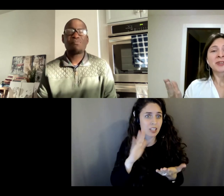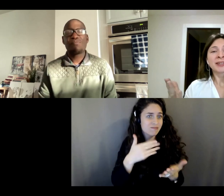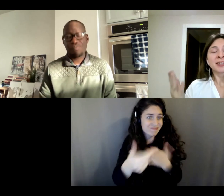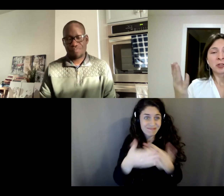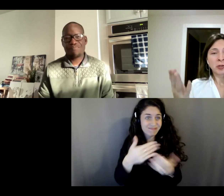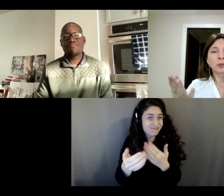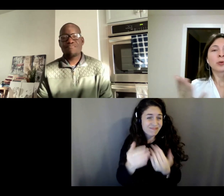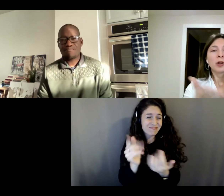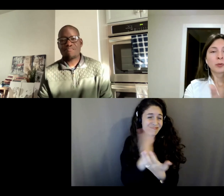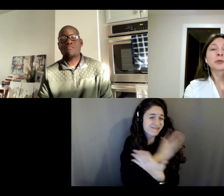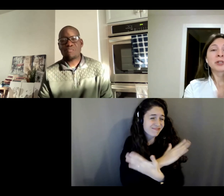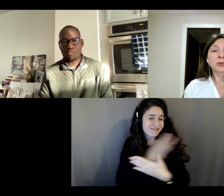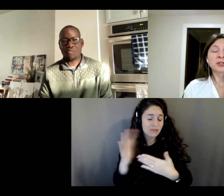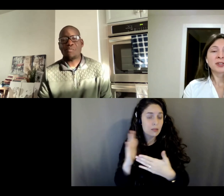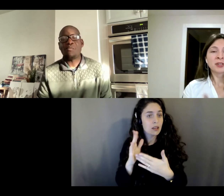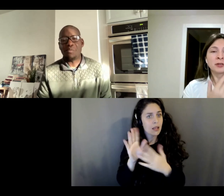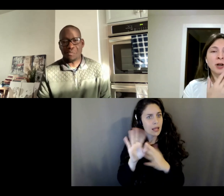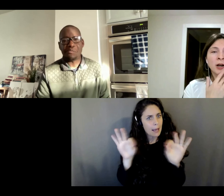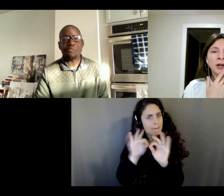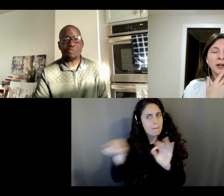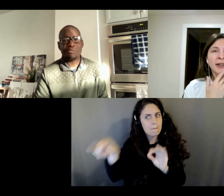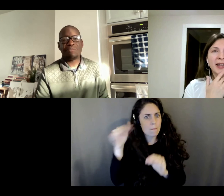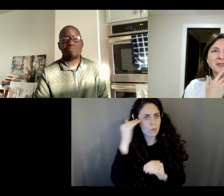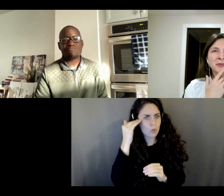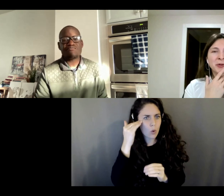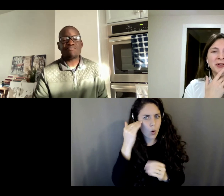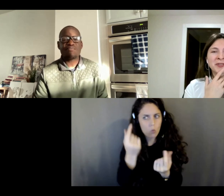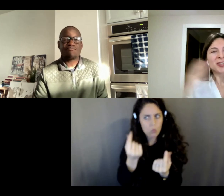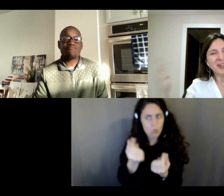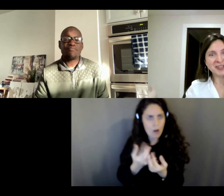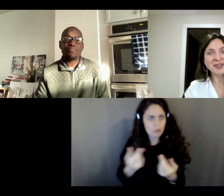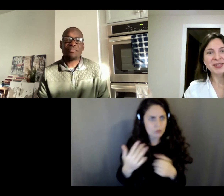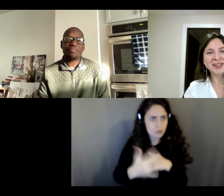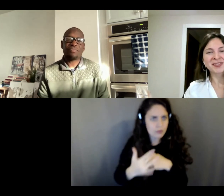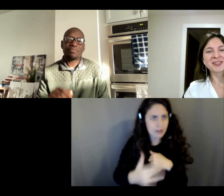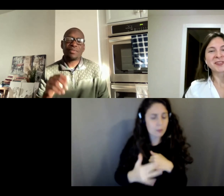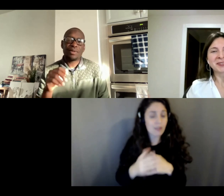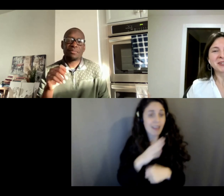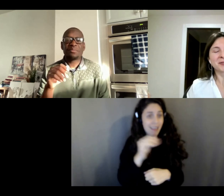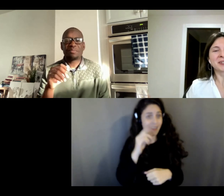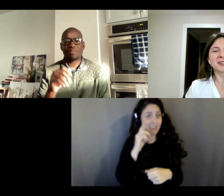that they know what resources there are, and for the colleges themselves to know what resources